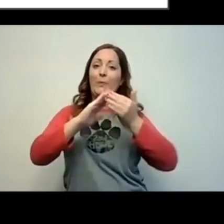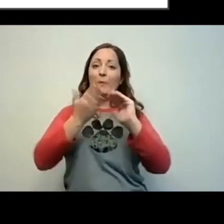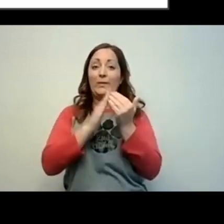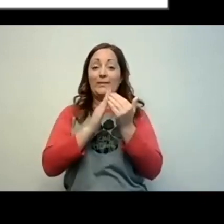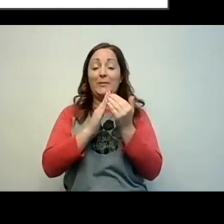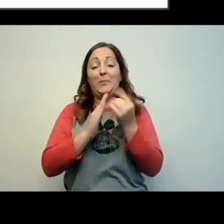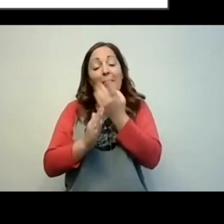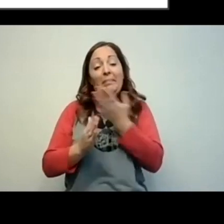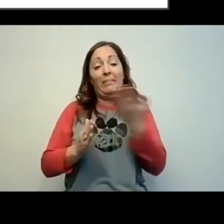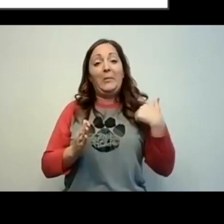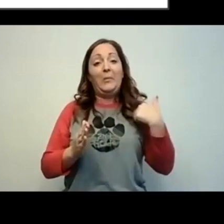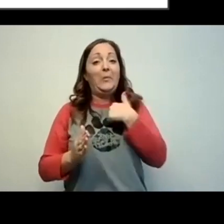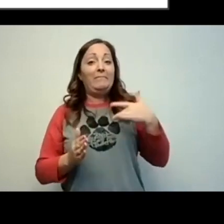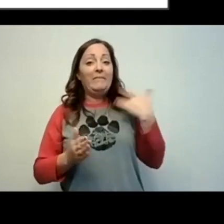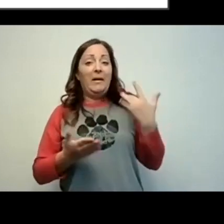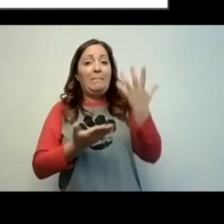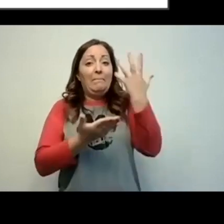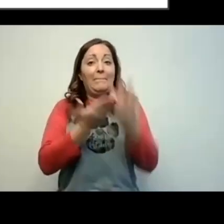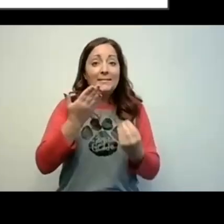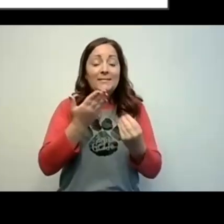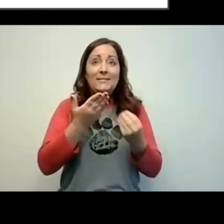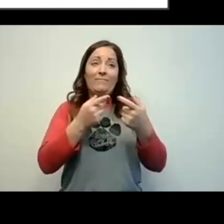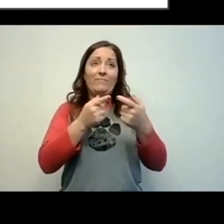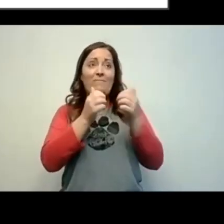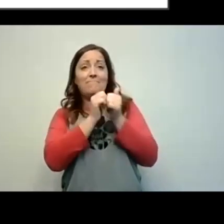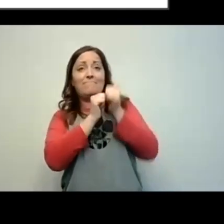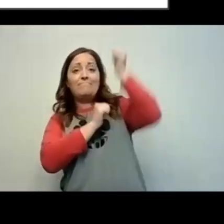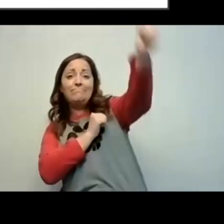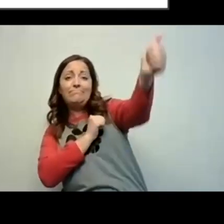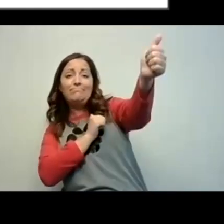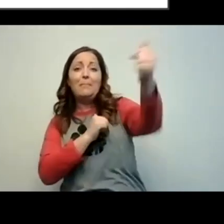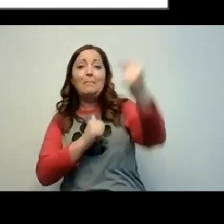and to help foster a sense of community.